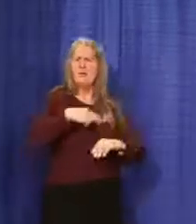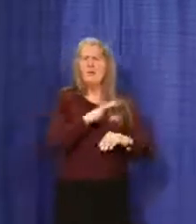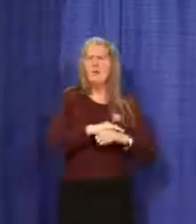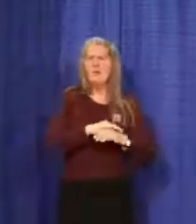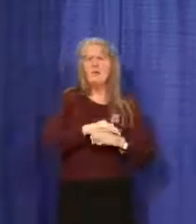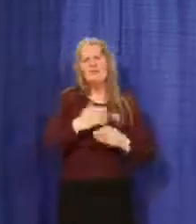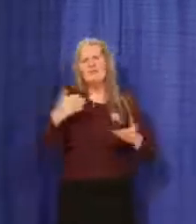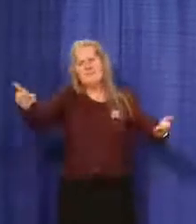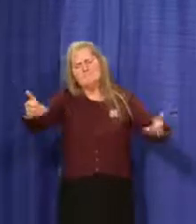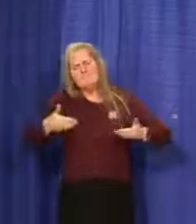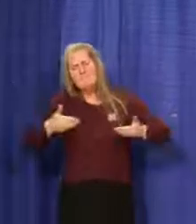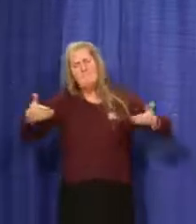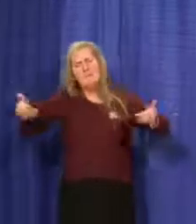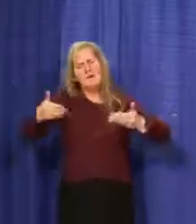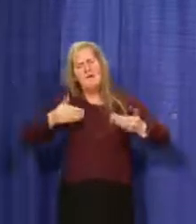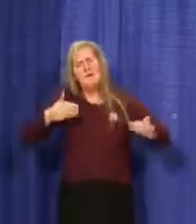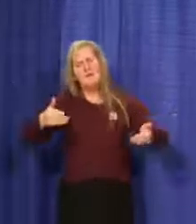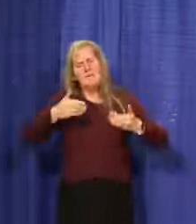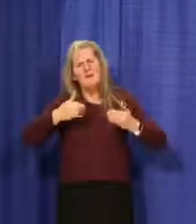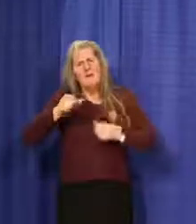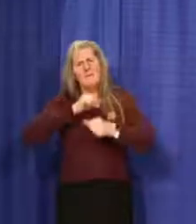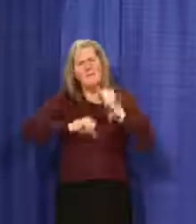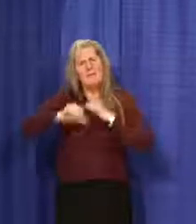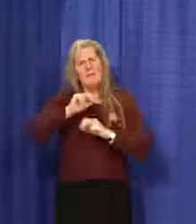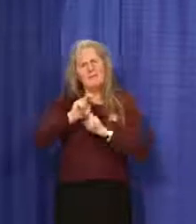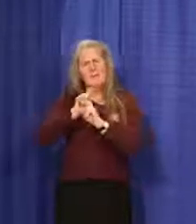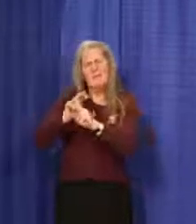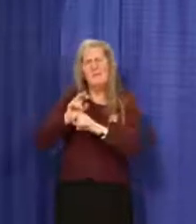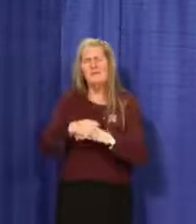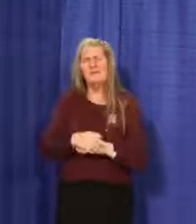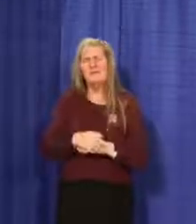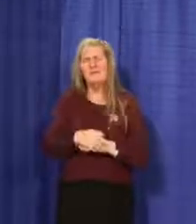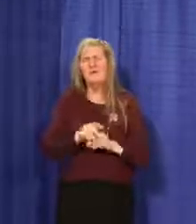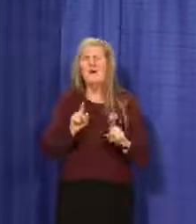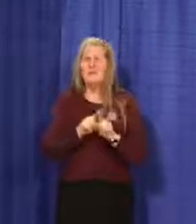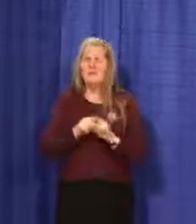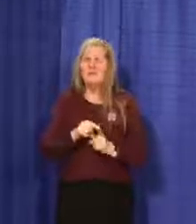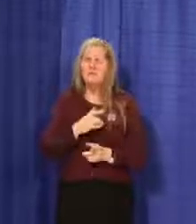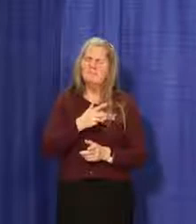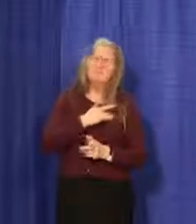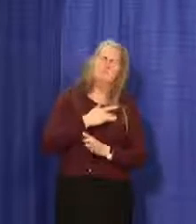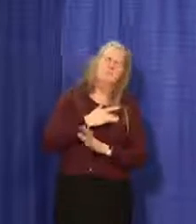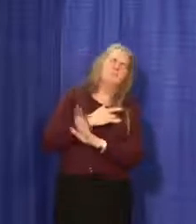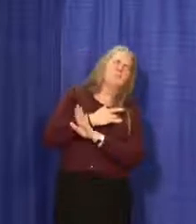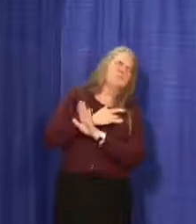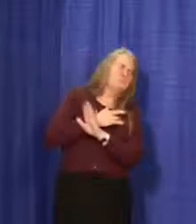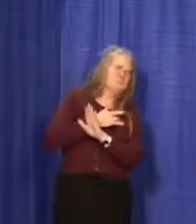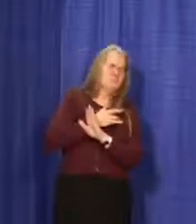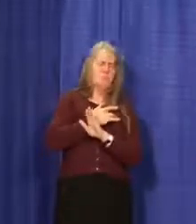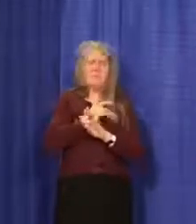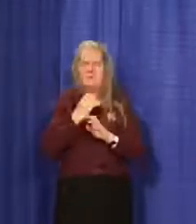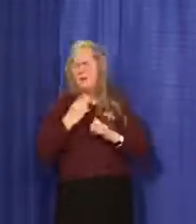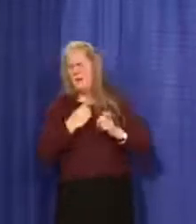welcoming mourners in. Second, emotions are so high, so COVID safety measures may be